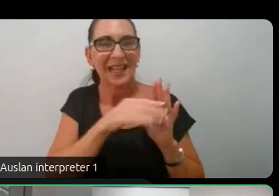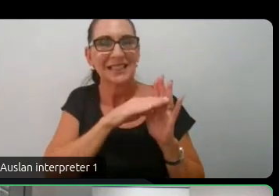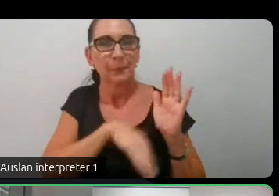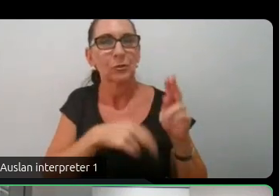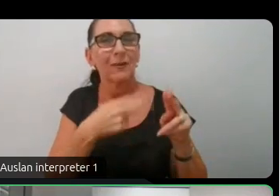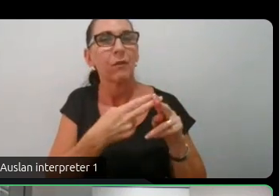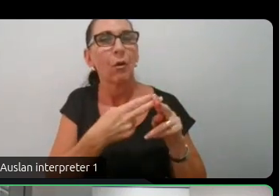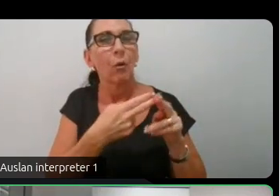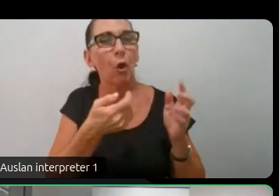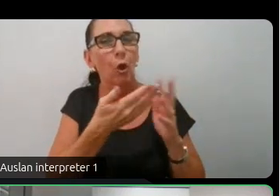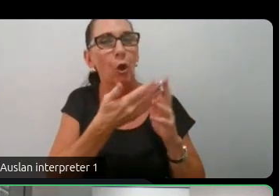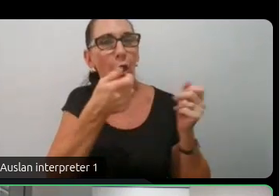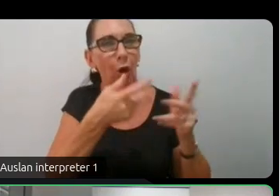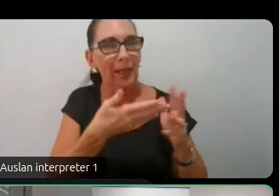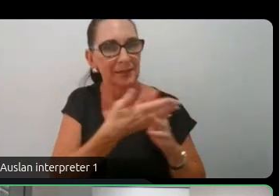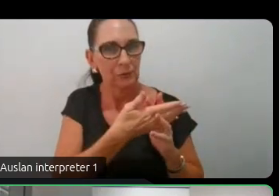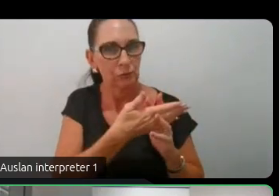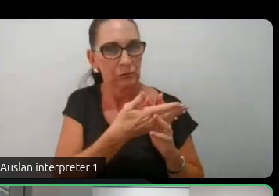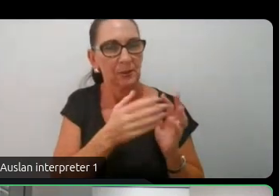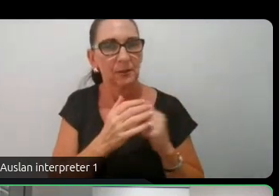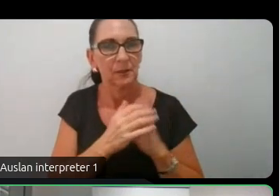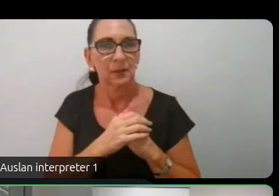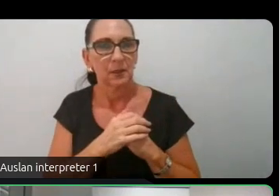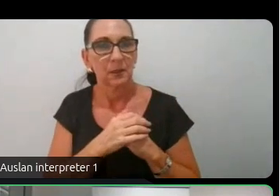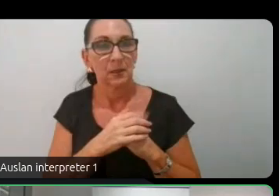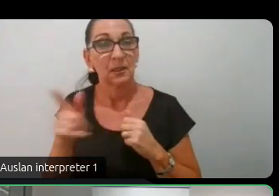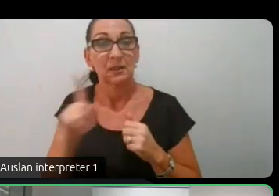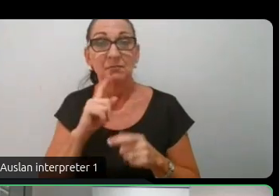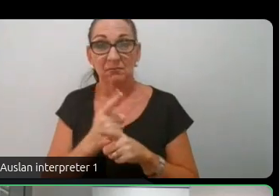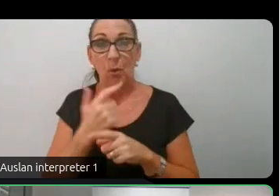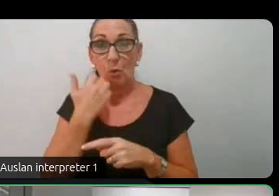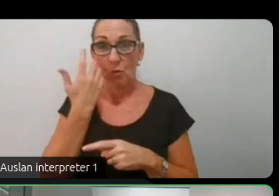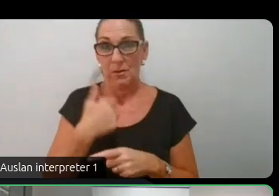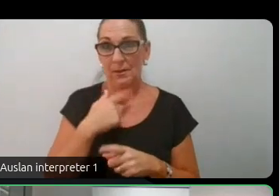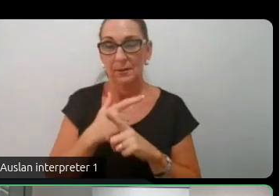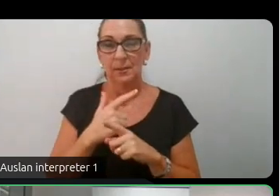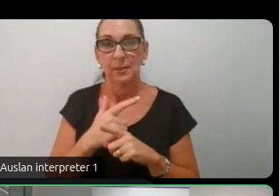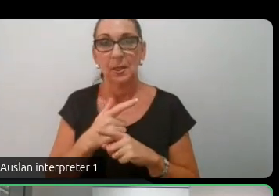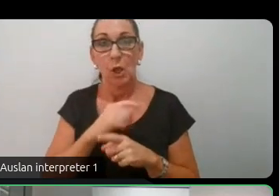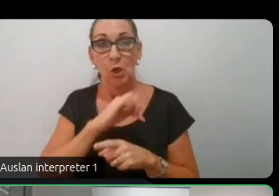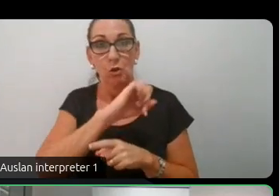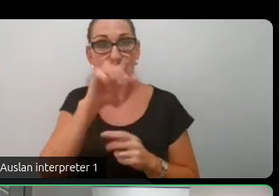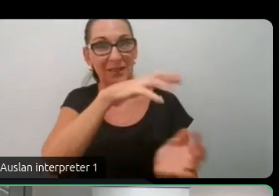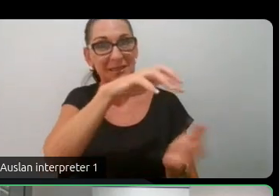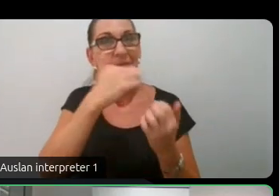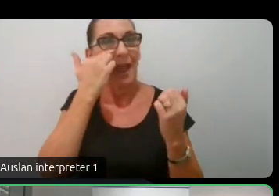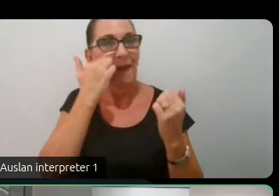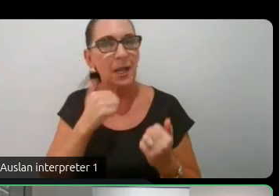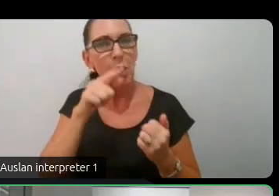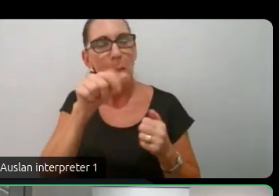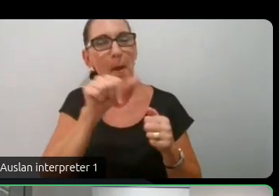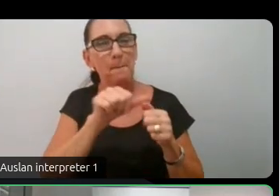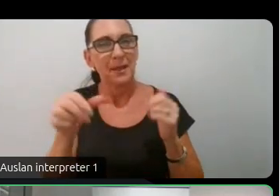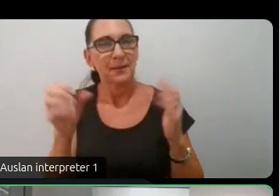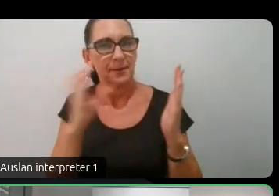Um the first tip I always say is with the evidence you're getting identify what impairments a person